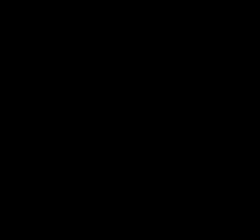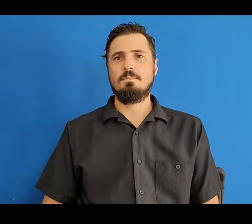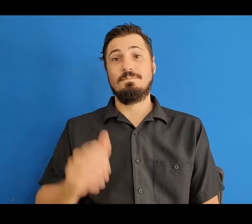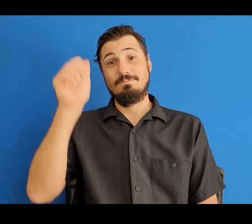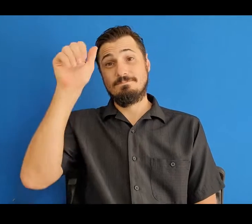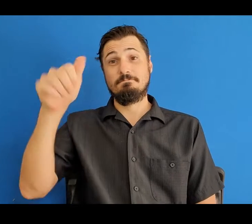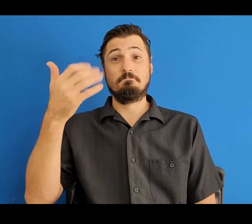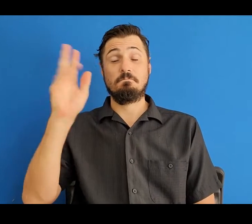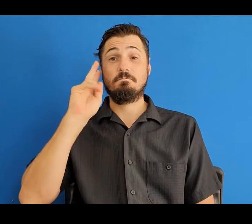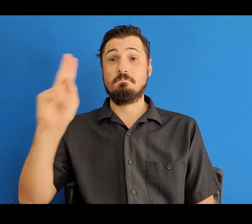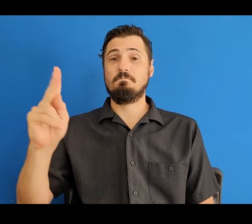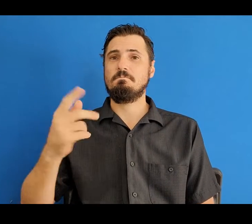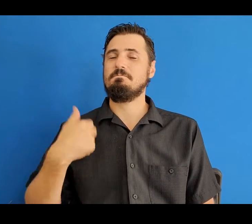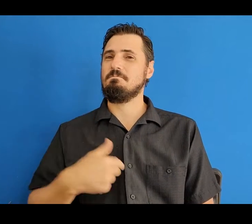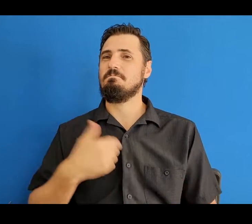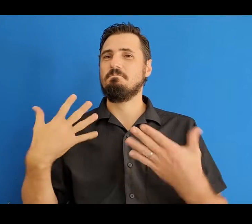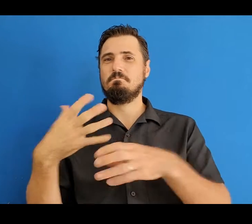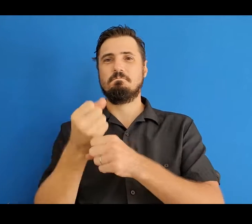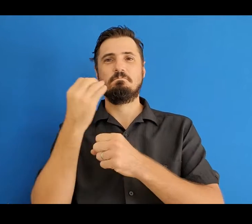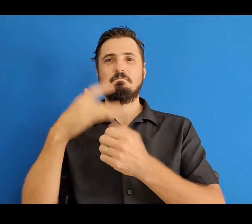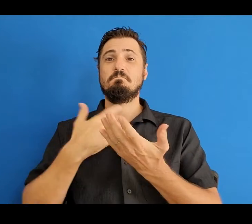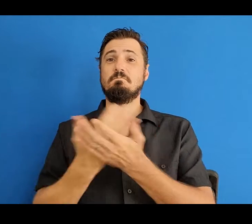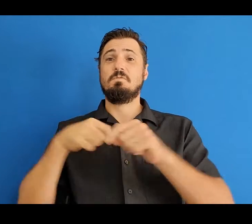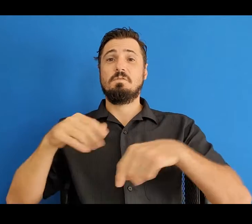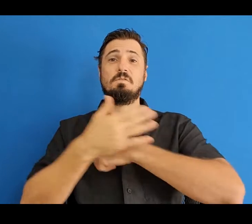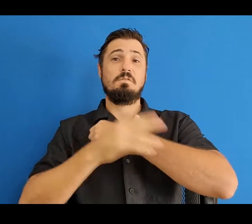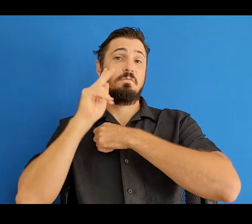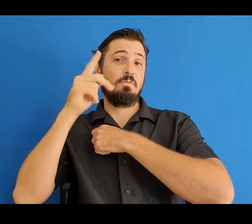Aloha Kaua‘i. This is your County of Kaua‘i briefing for Monday, December 20th